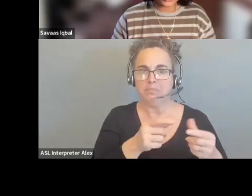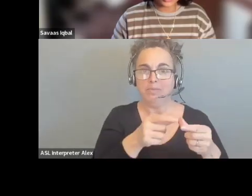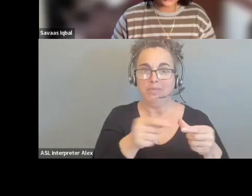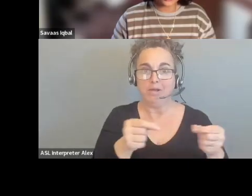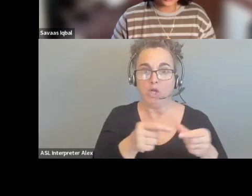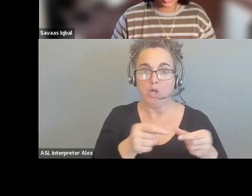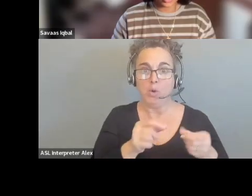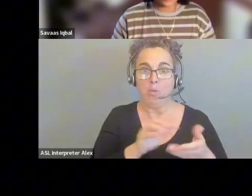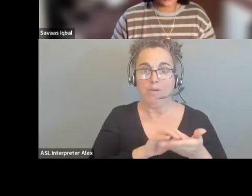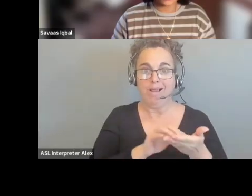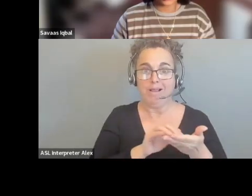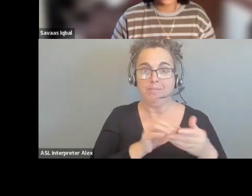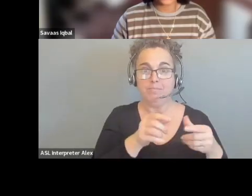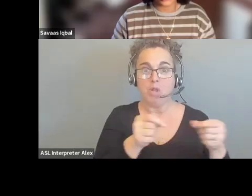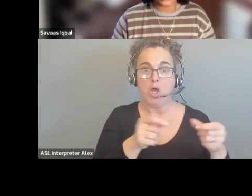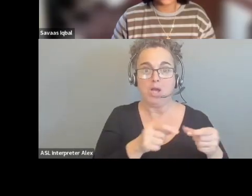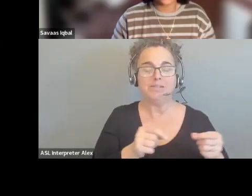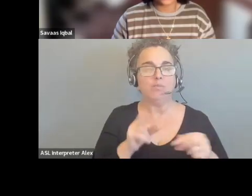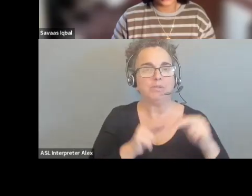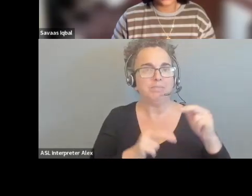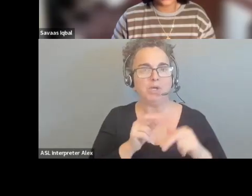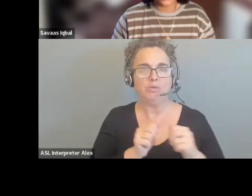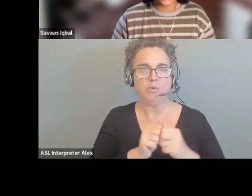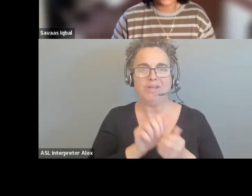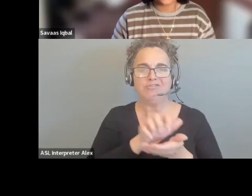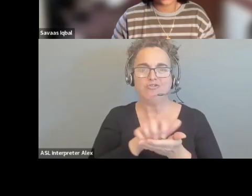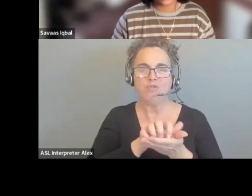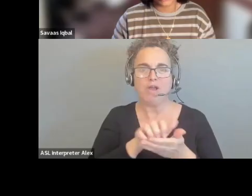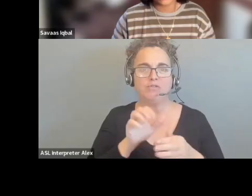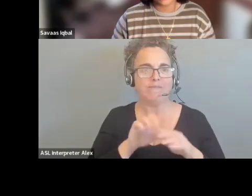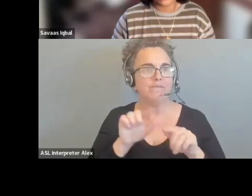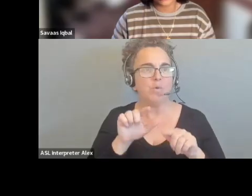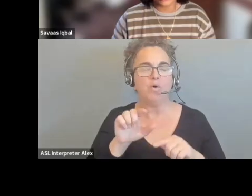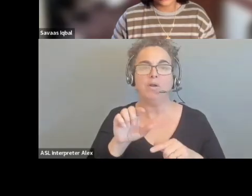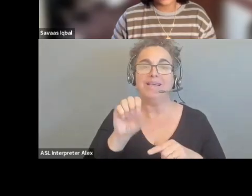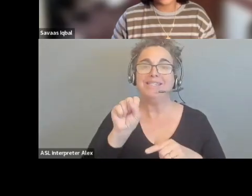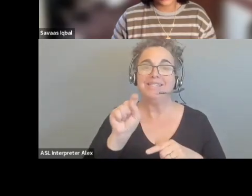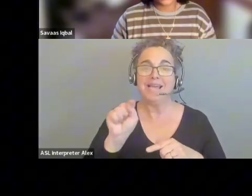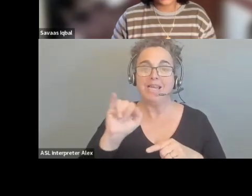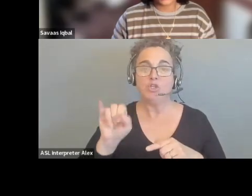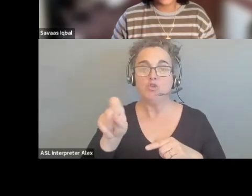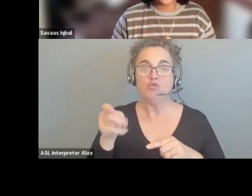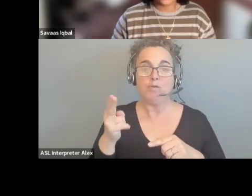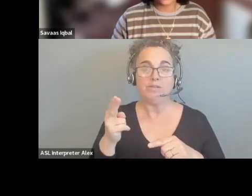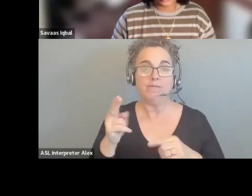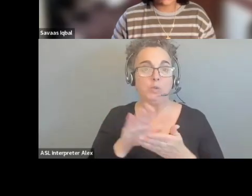This was built on scratch for St. Joseph's School for the Blind. In July 2024,